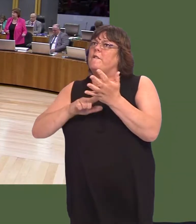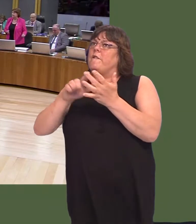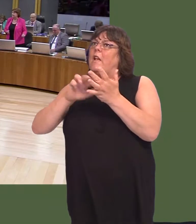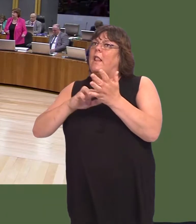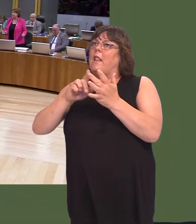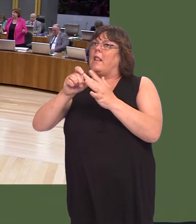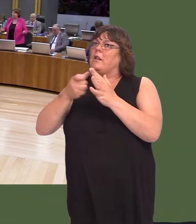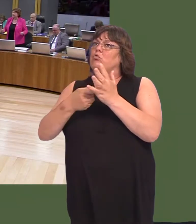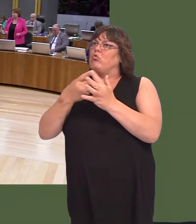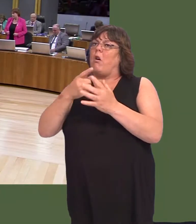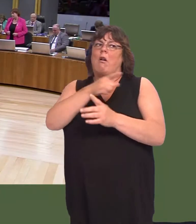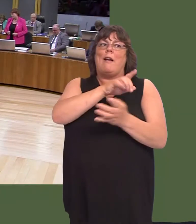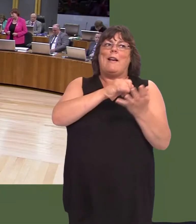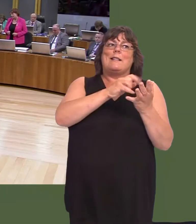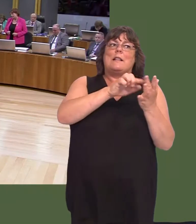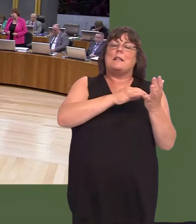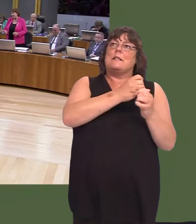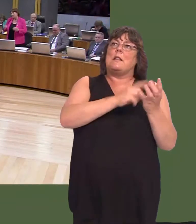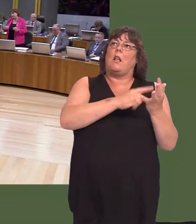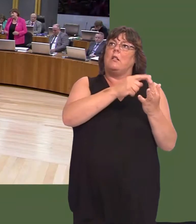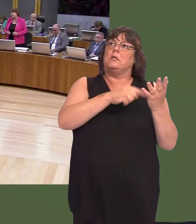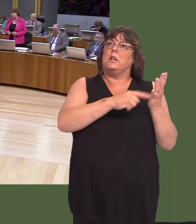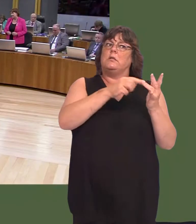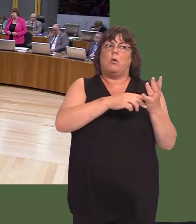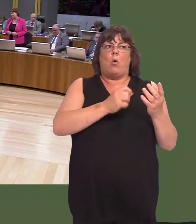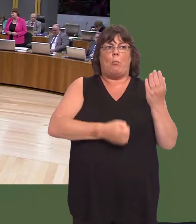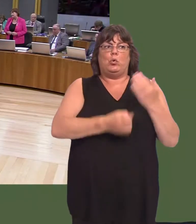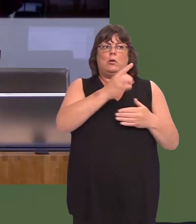Singleton get the opportunity to offer it, and that when it is here in south Wales it